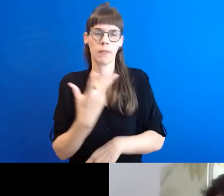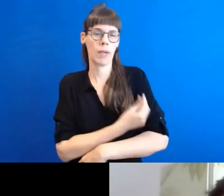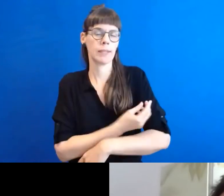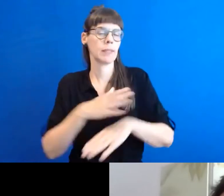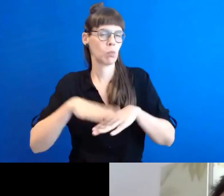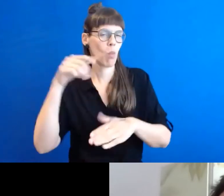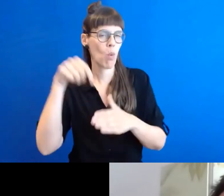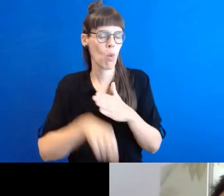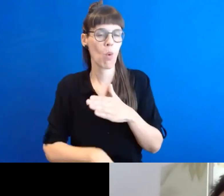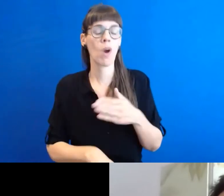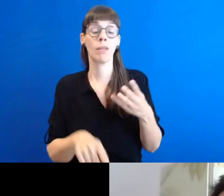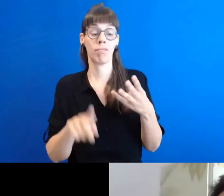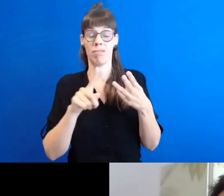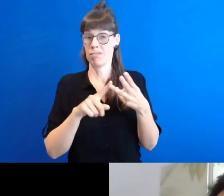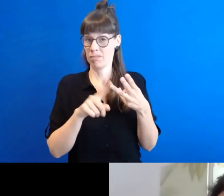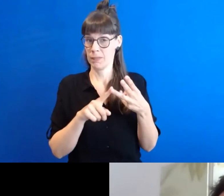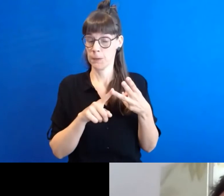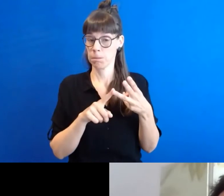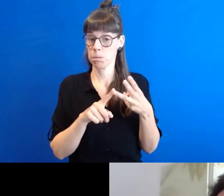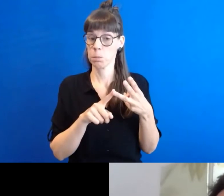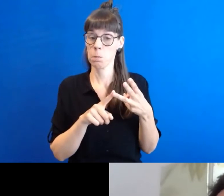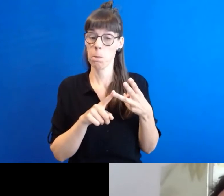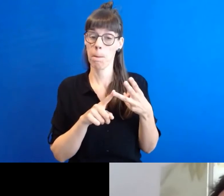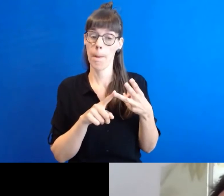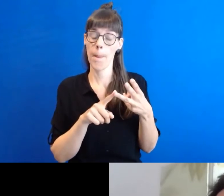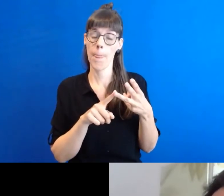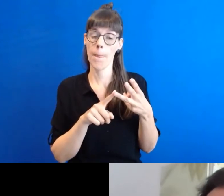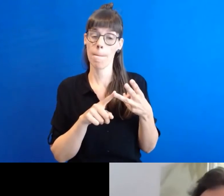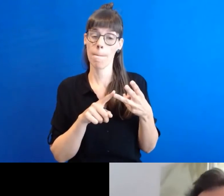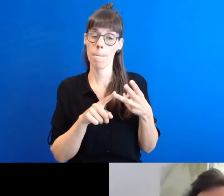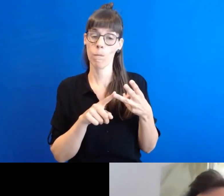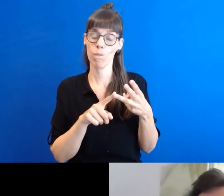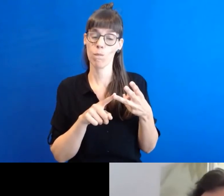later on the point of vaccination as well.